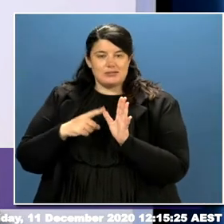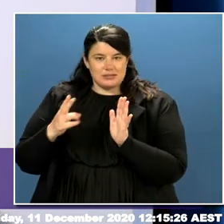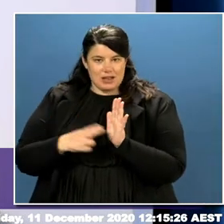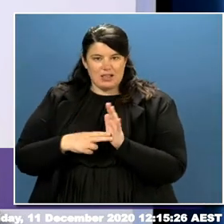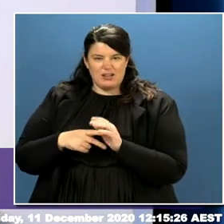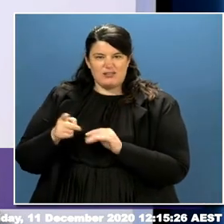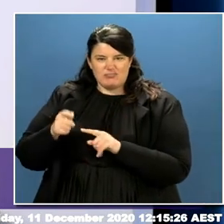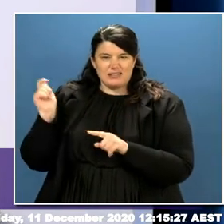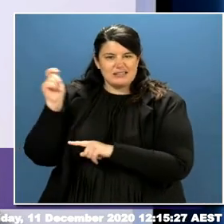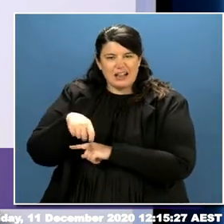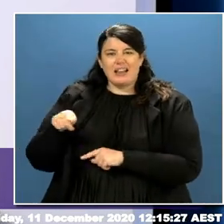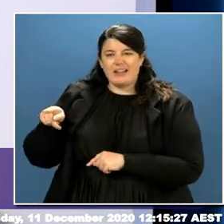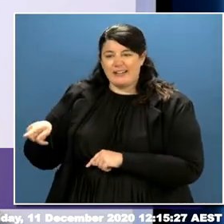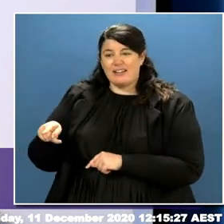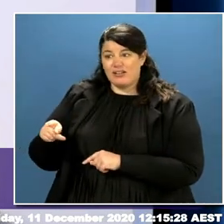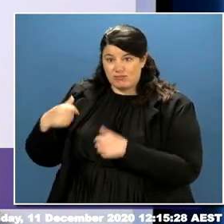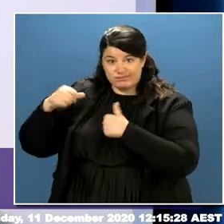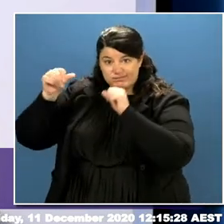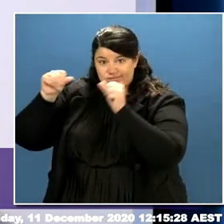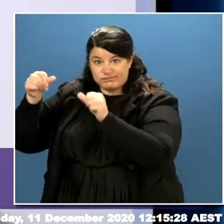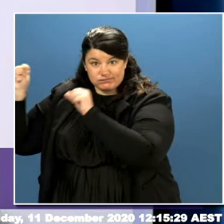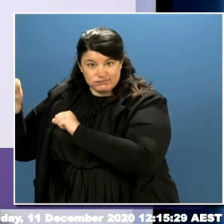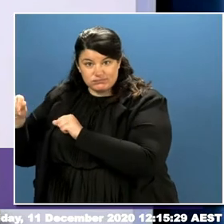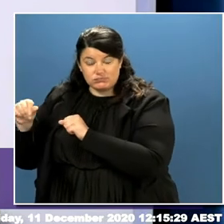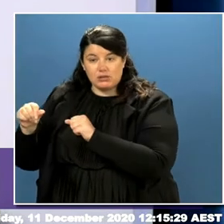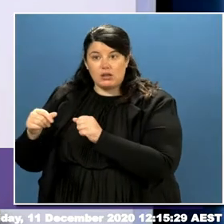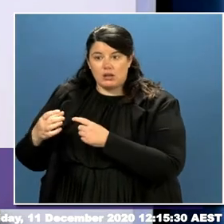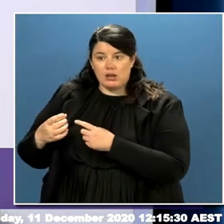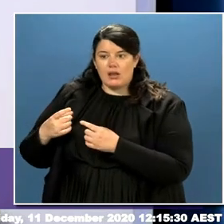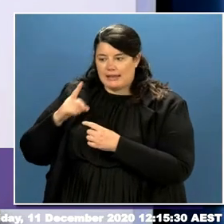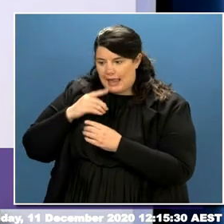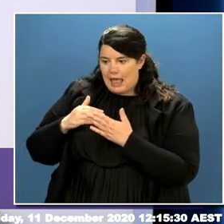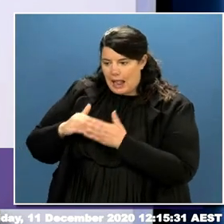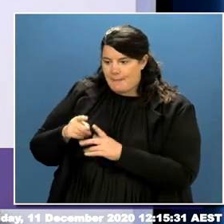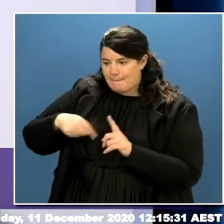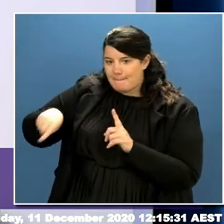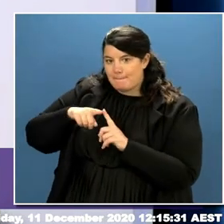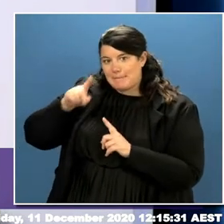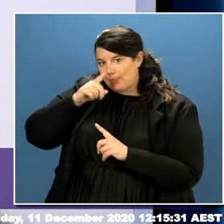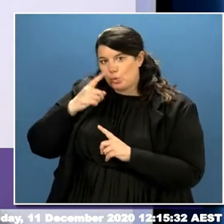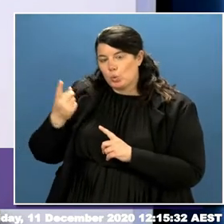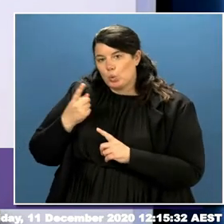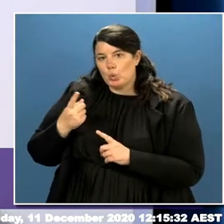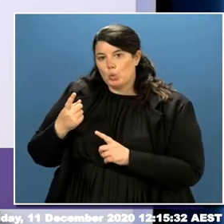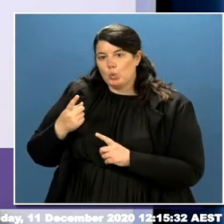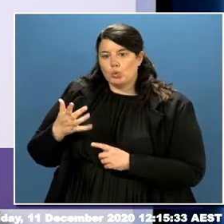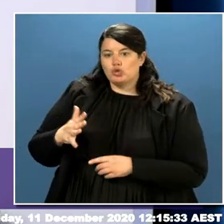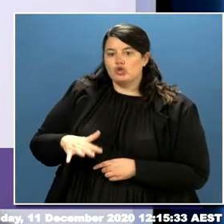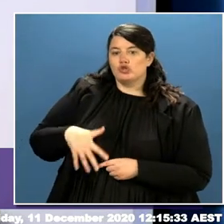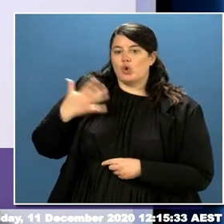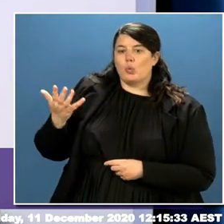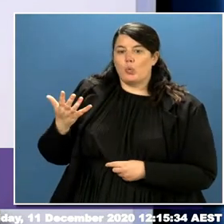much, also pay the way for people who don't ever see themselves as achieving